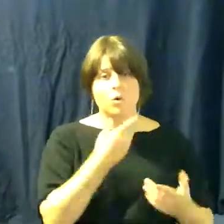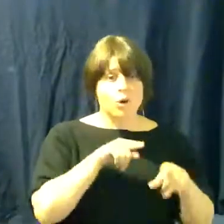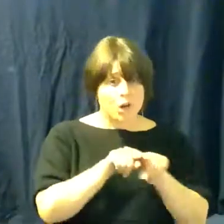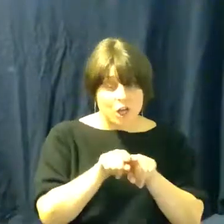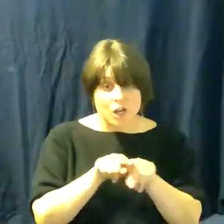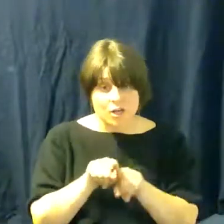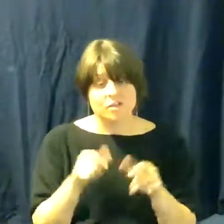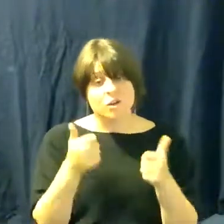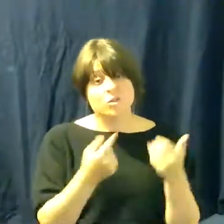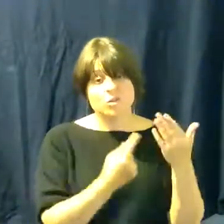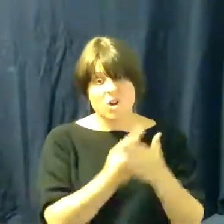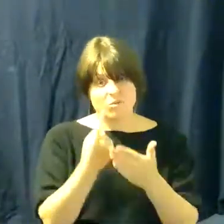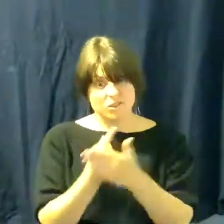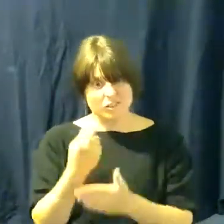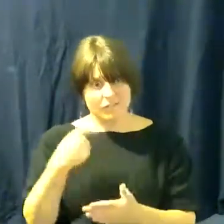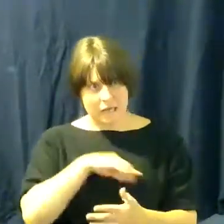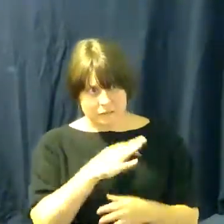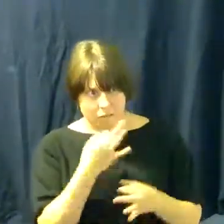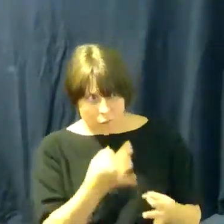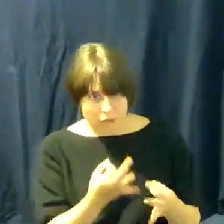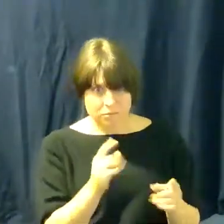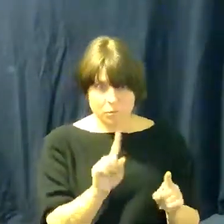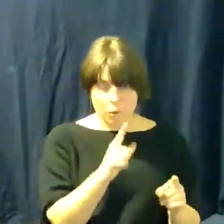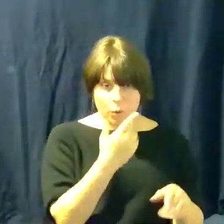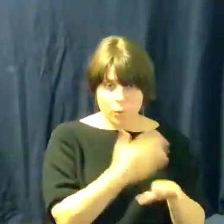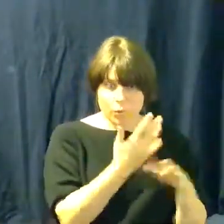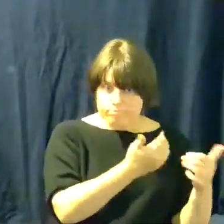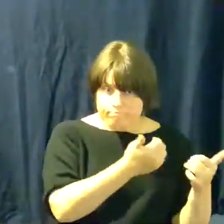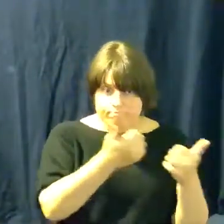because I think this is a new program and we're all going to be learning